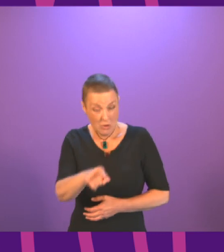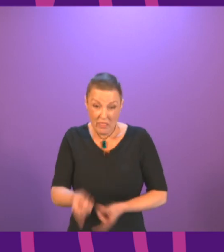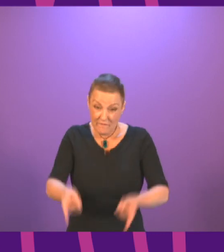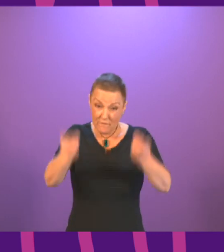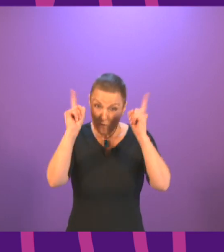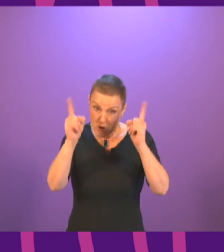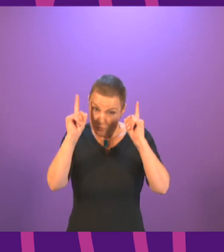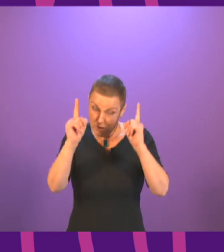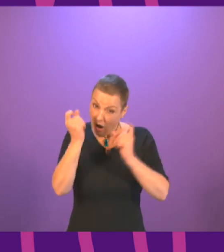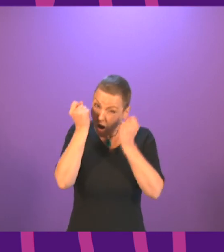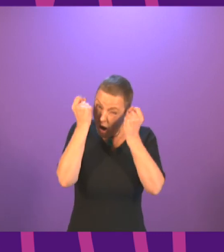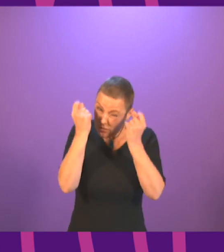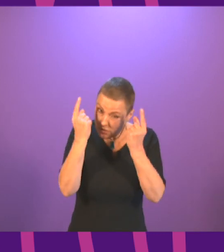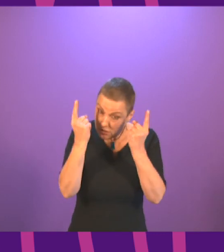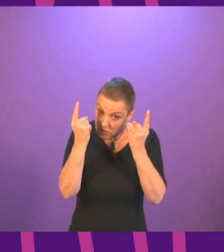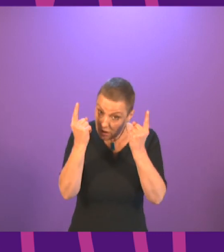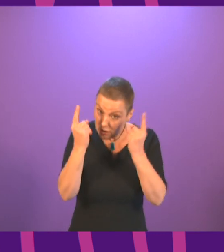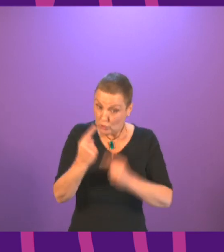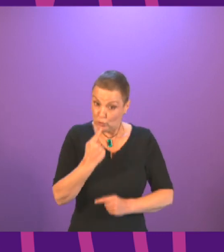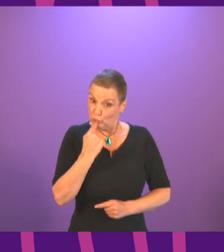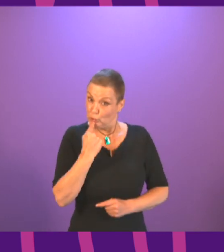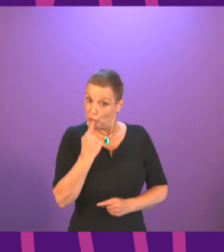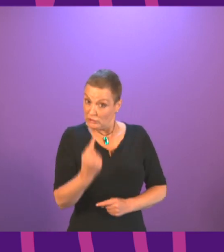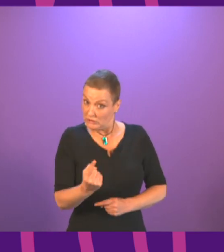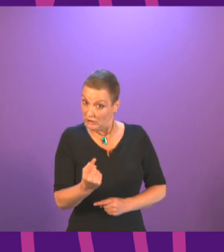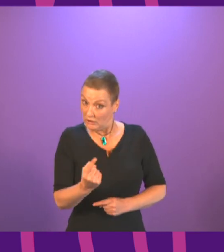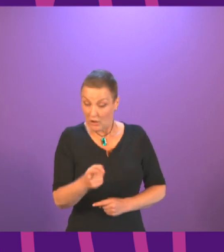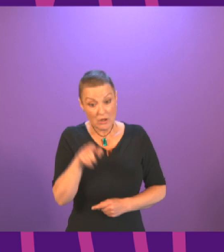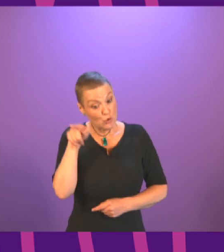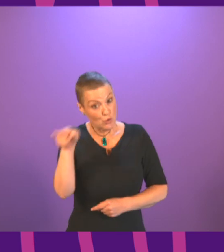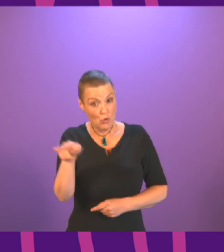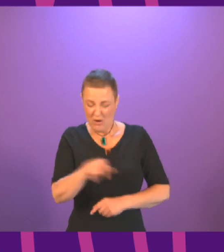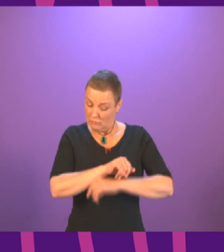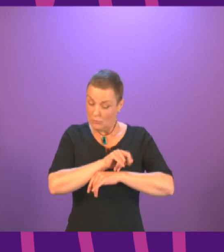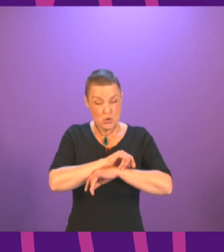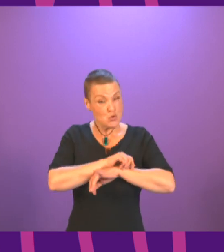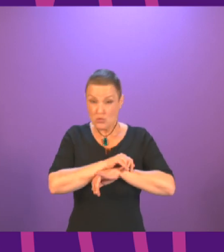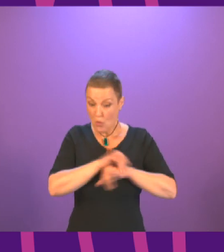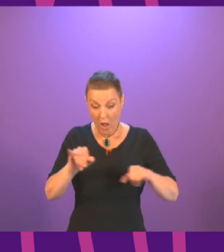to impose an unenforceable legal ban on people travelling outside their council area, with